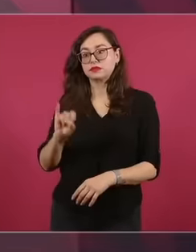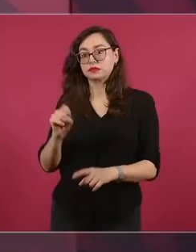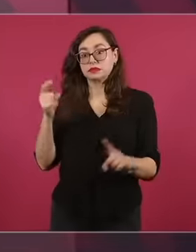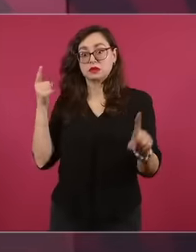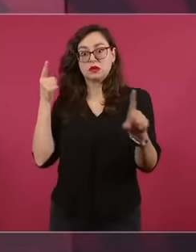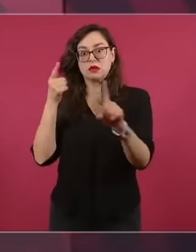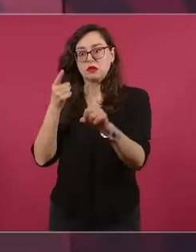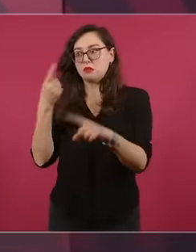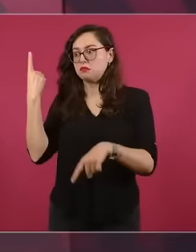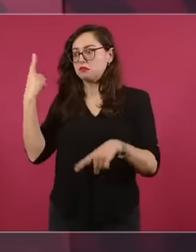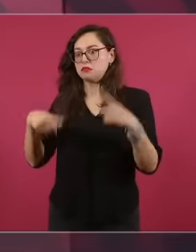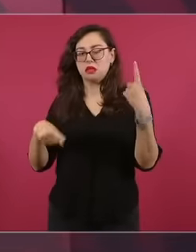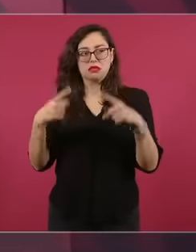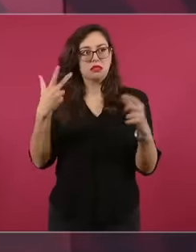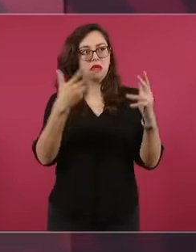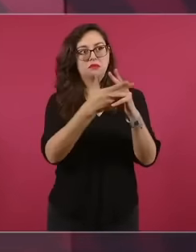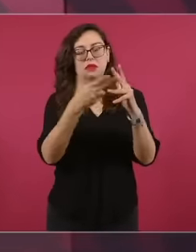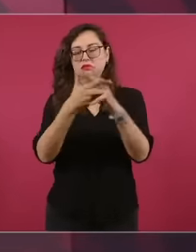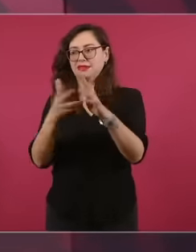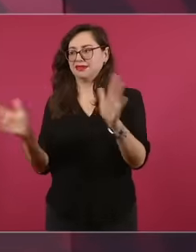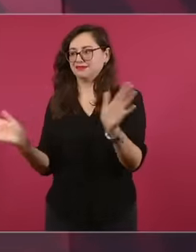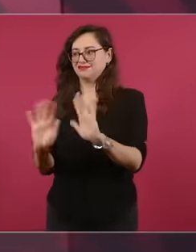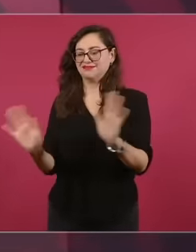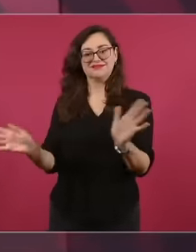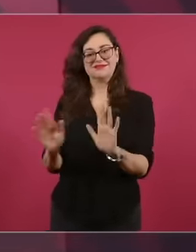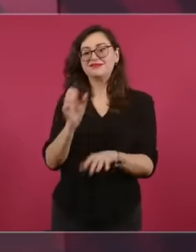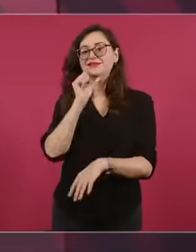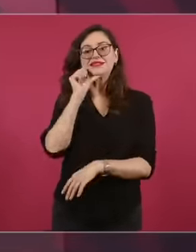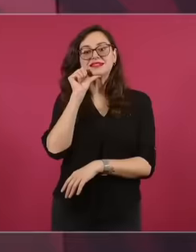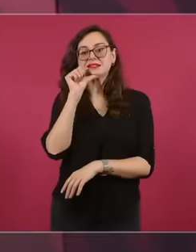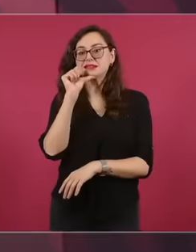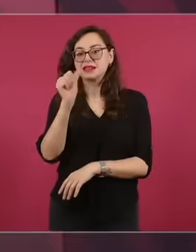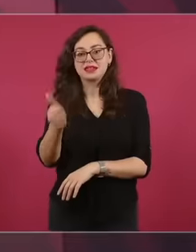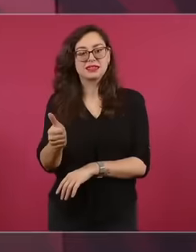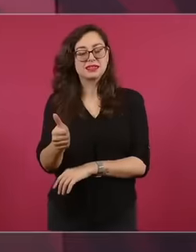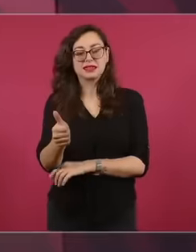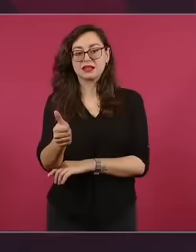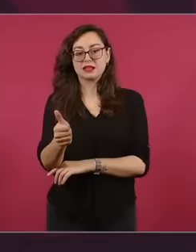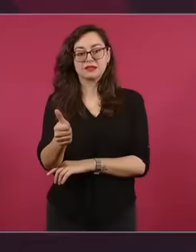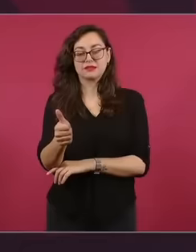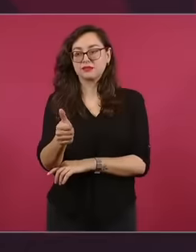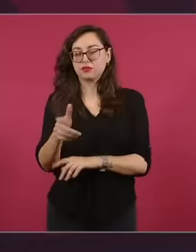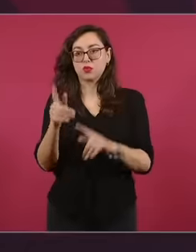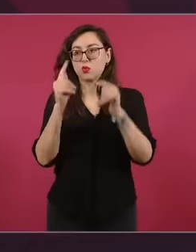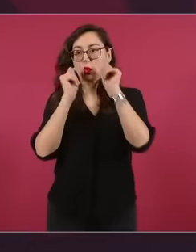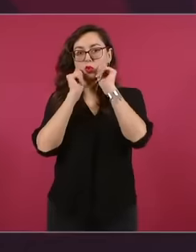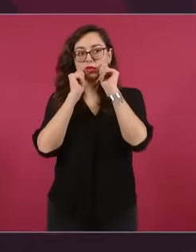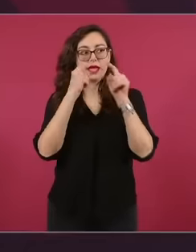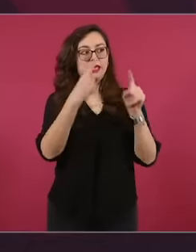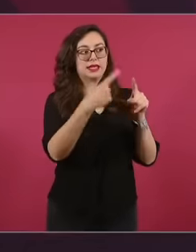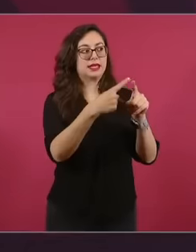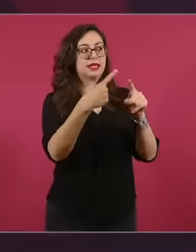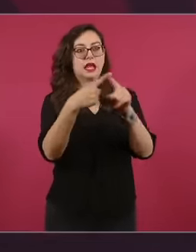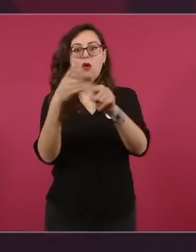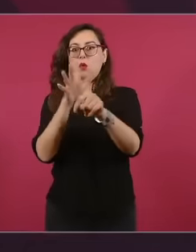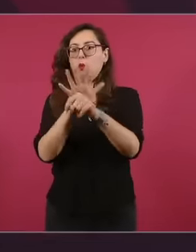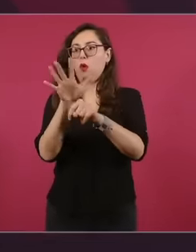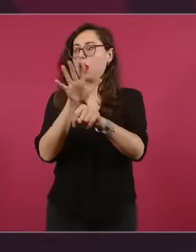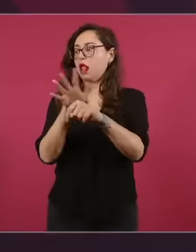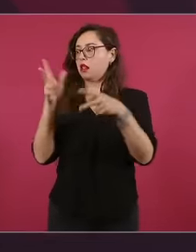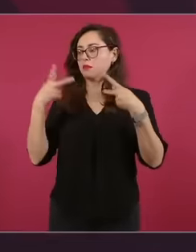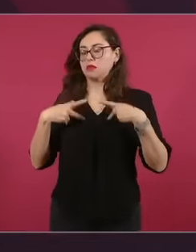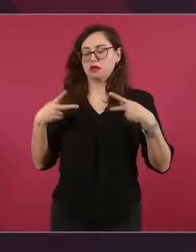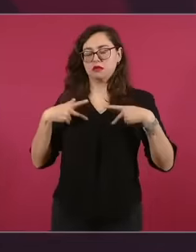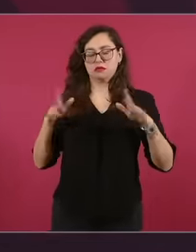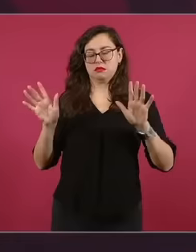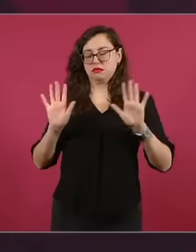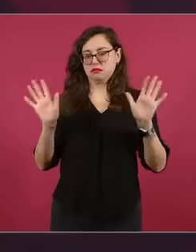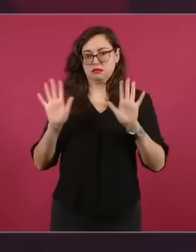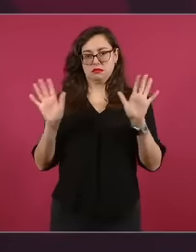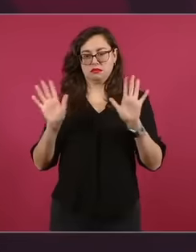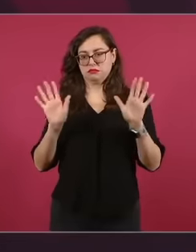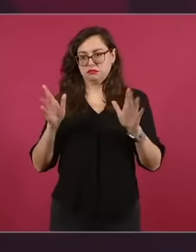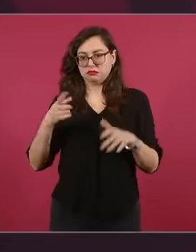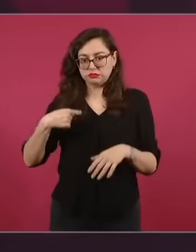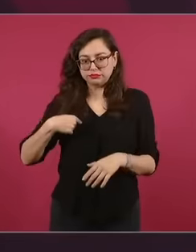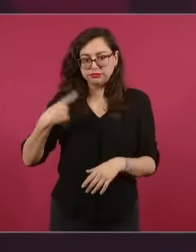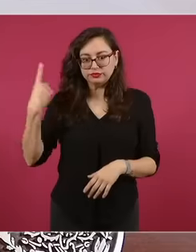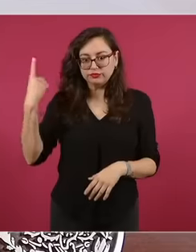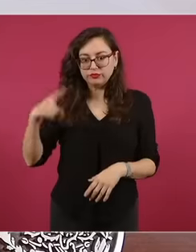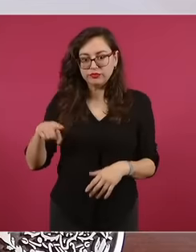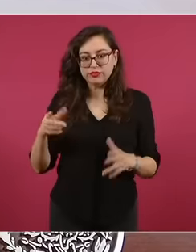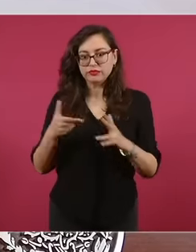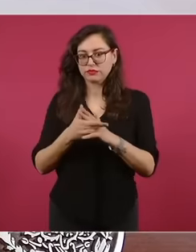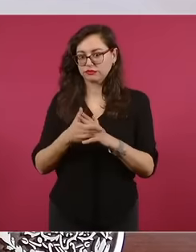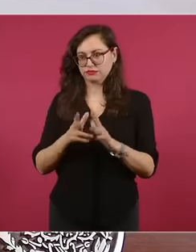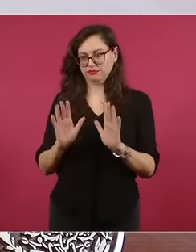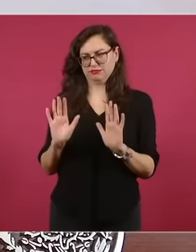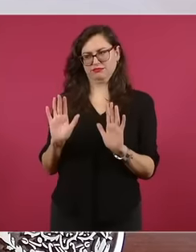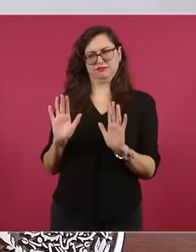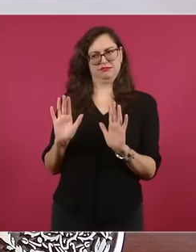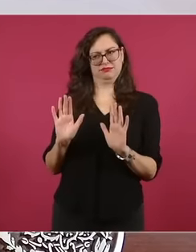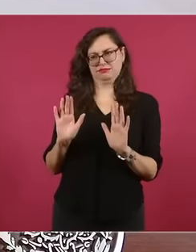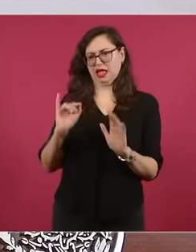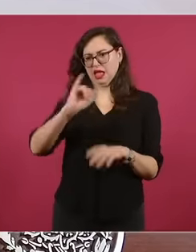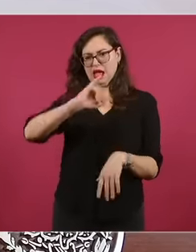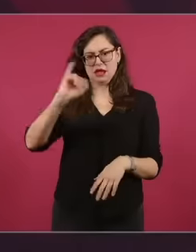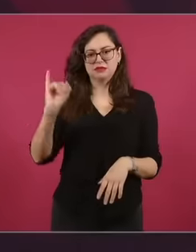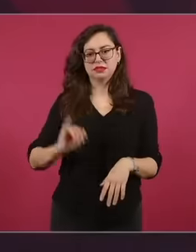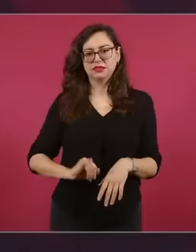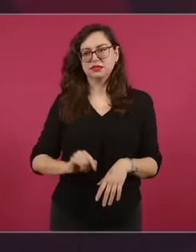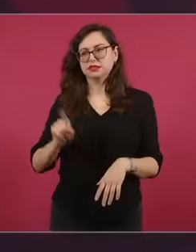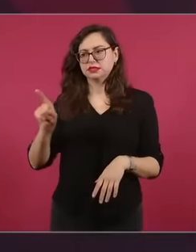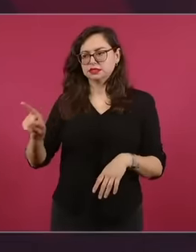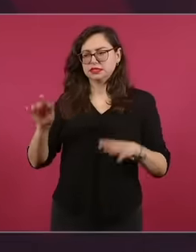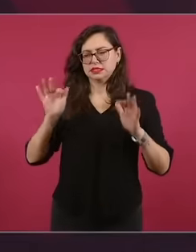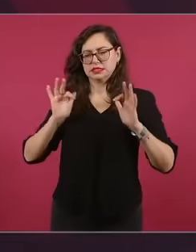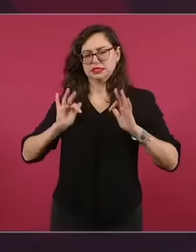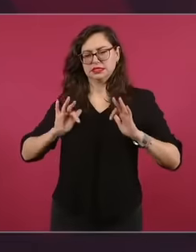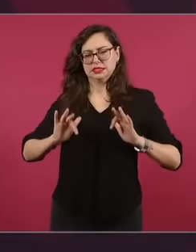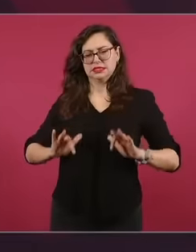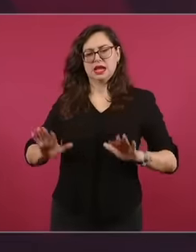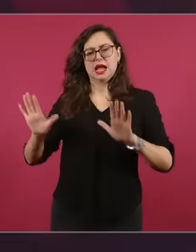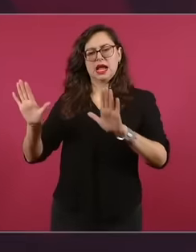any person who calms down, calms down, thinks that